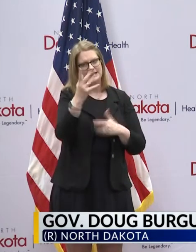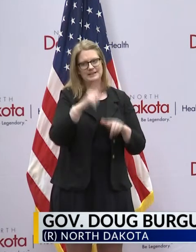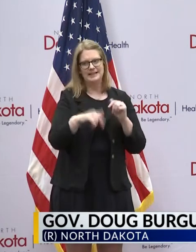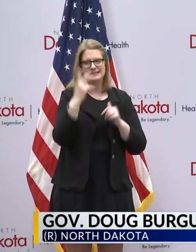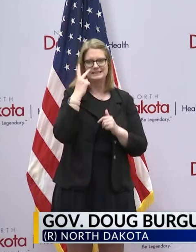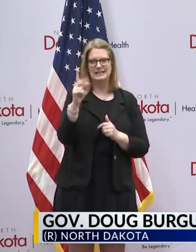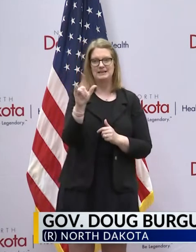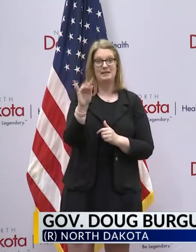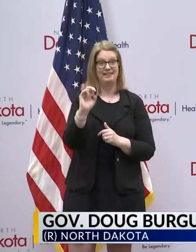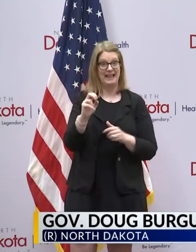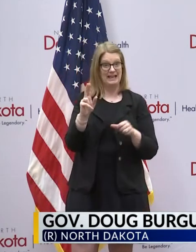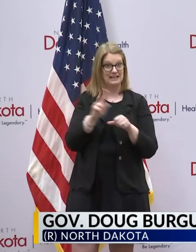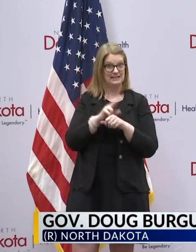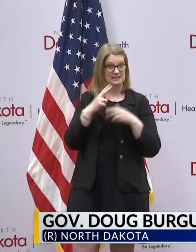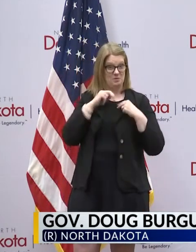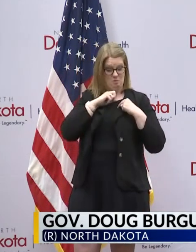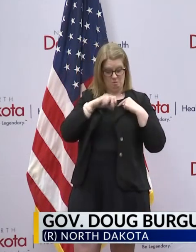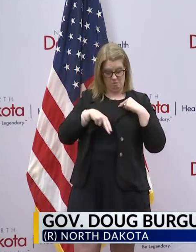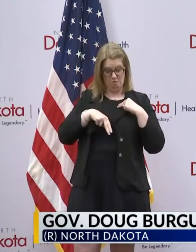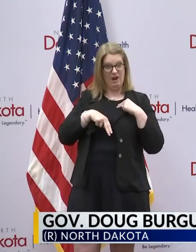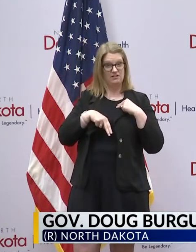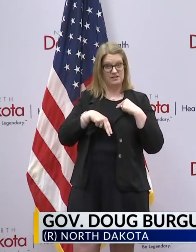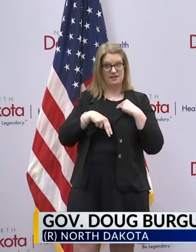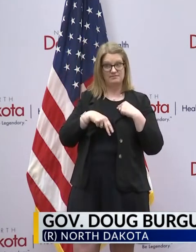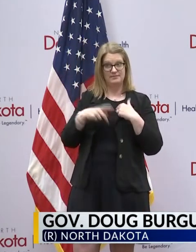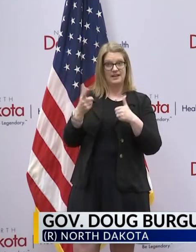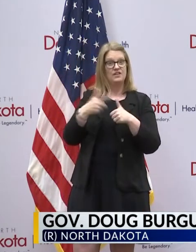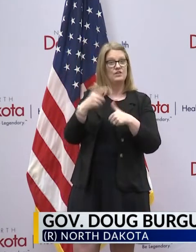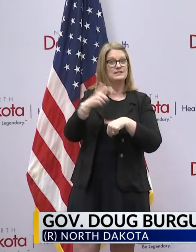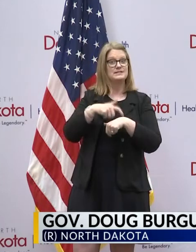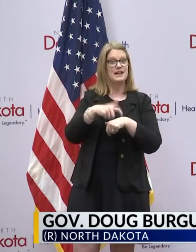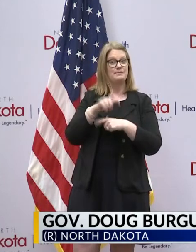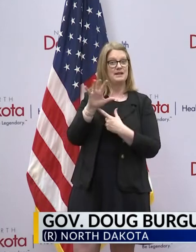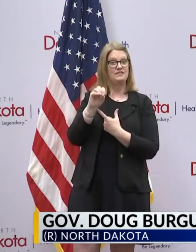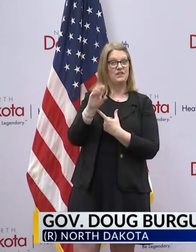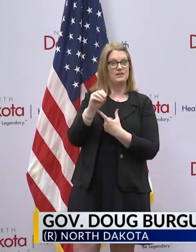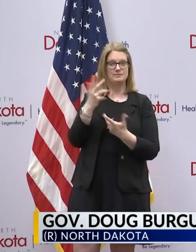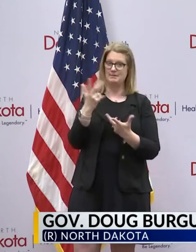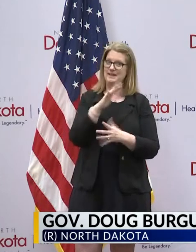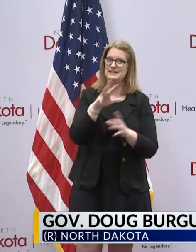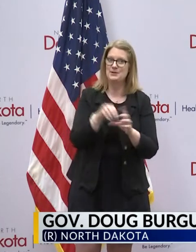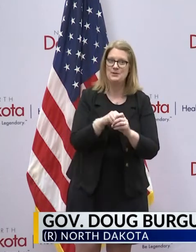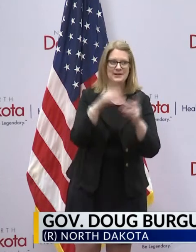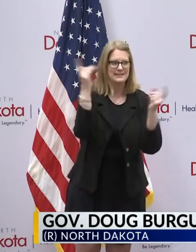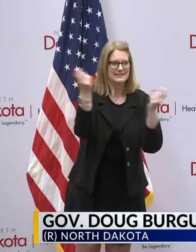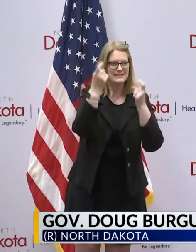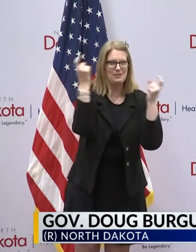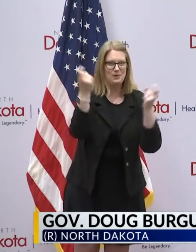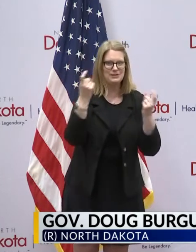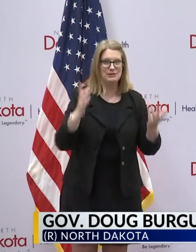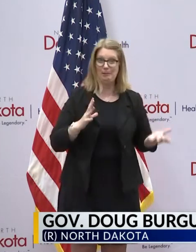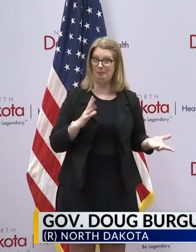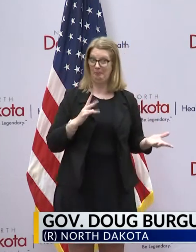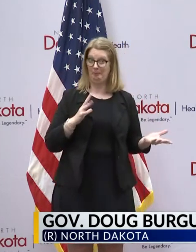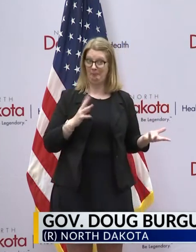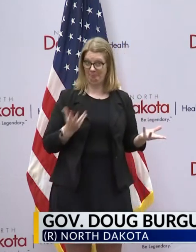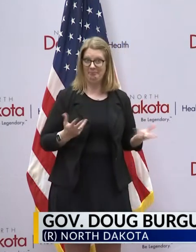YOU FOR DOING THAT, AND OF COURSE, I SHOULD MAYBE NOTE RIGHT AT THE BEGINNING, BUT LANE IS WEARING A TIE, SO FIRST TIME